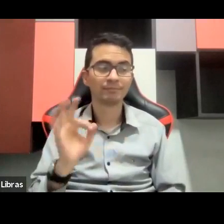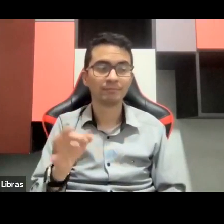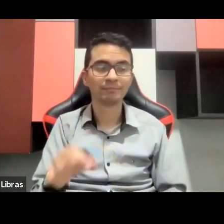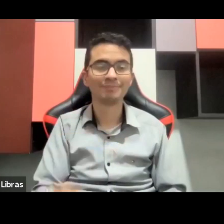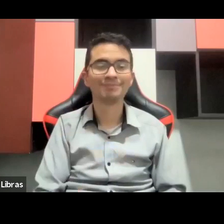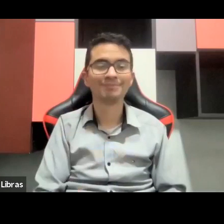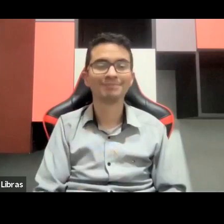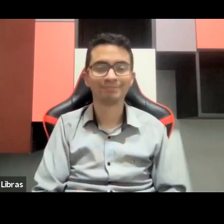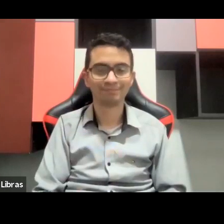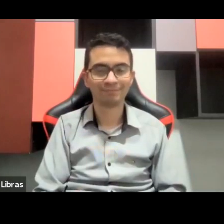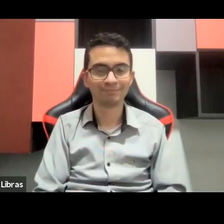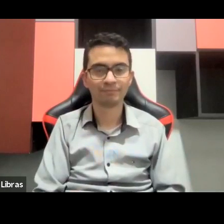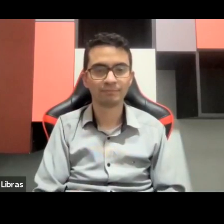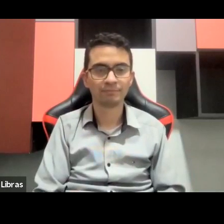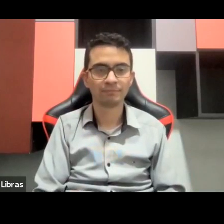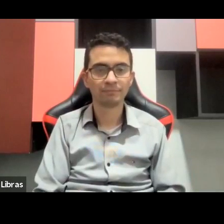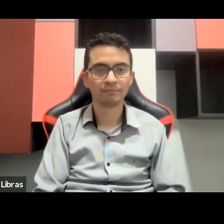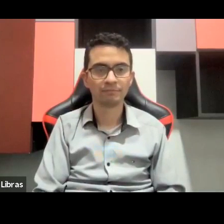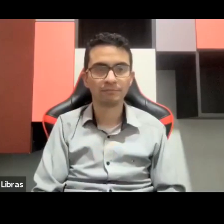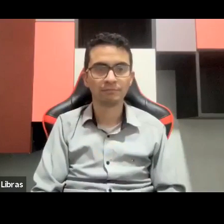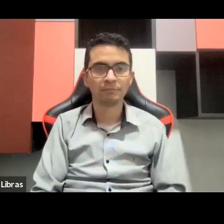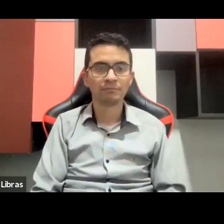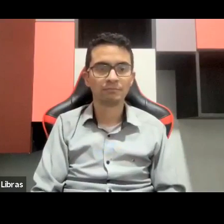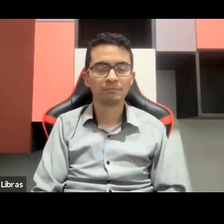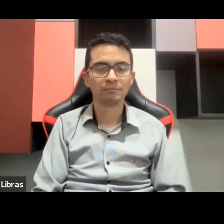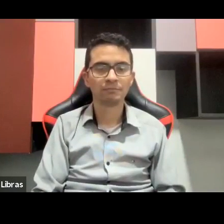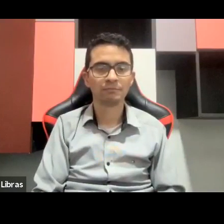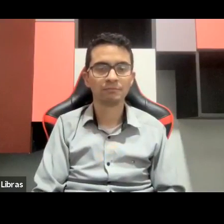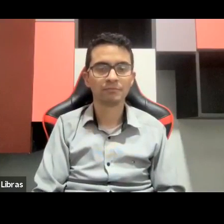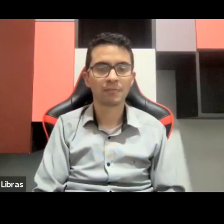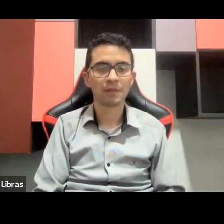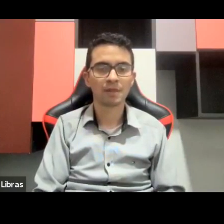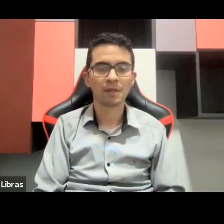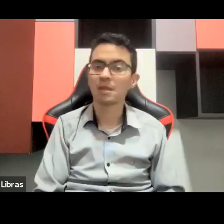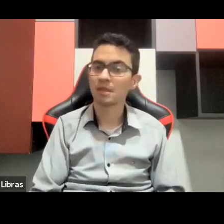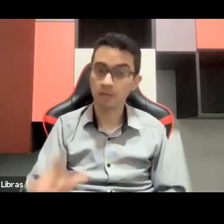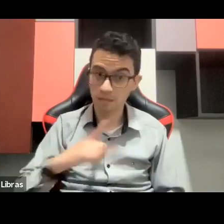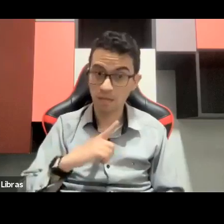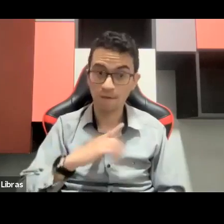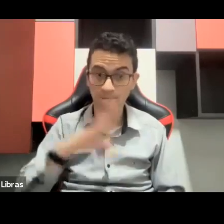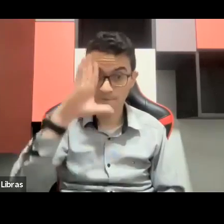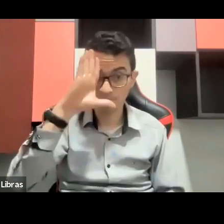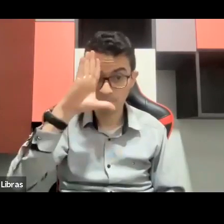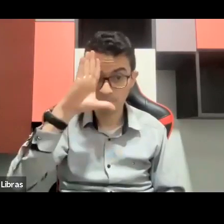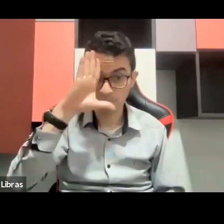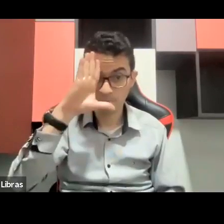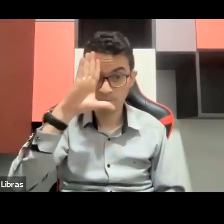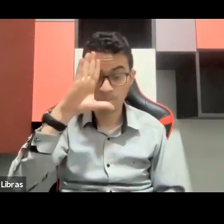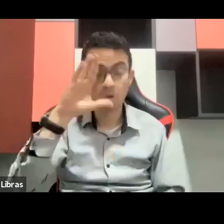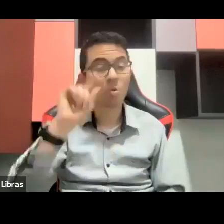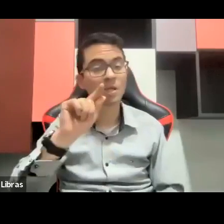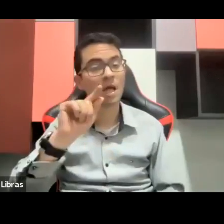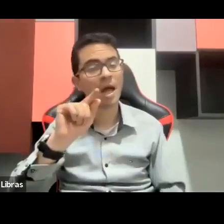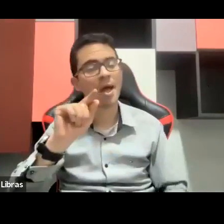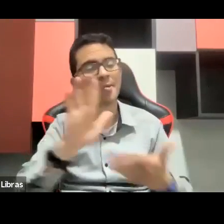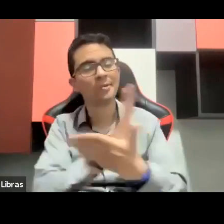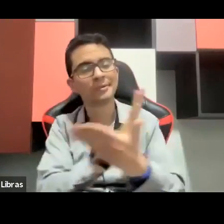more on normal the Foundations s for the activity and for the activity, and they really. They have done he put They have done he put up the